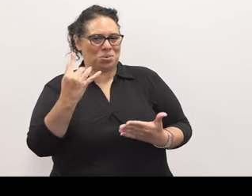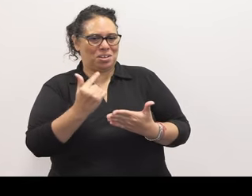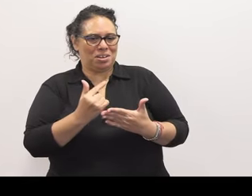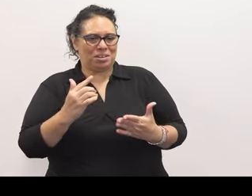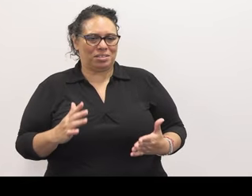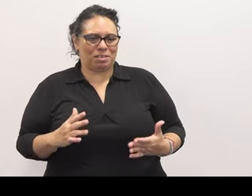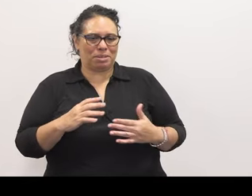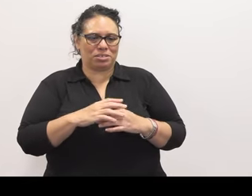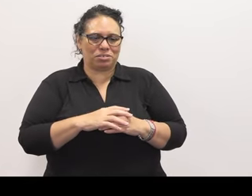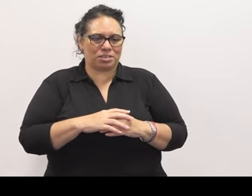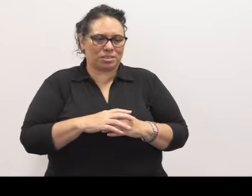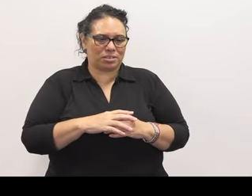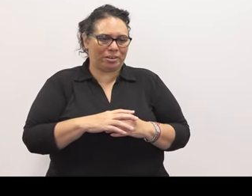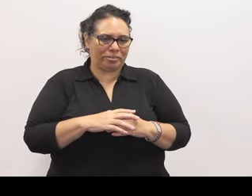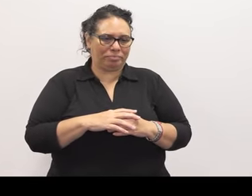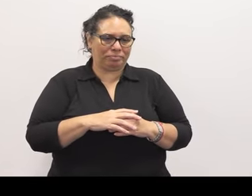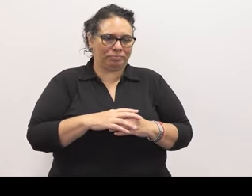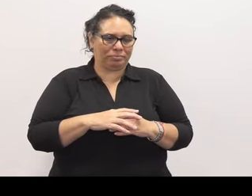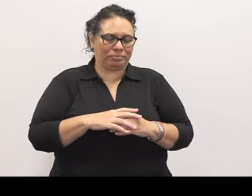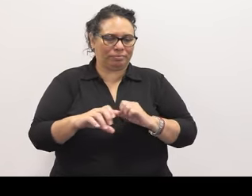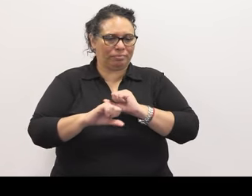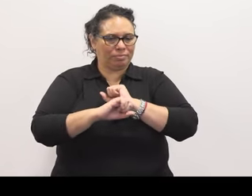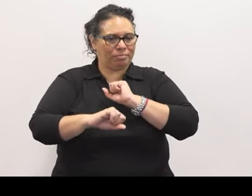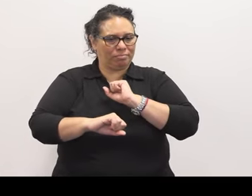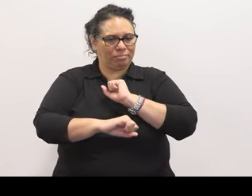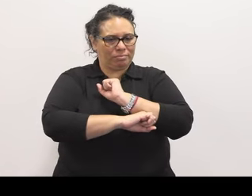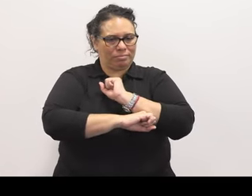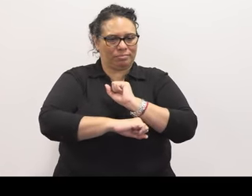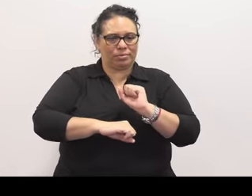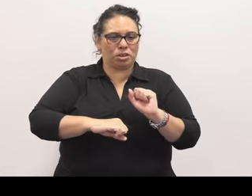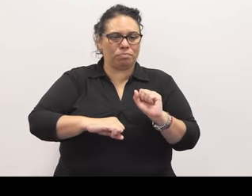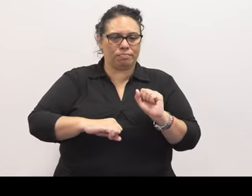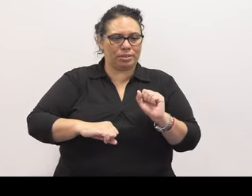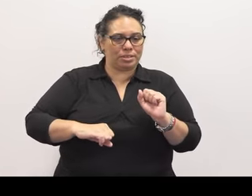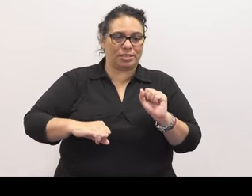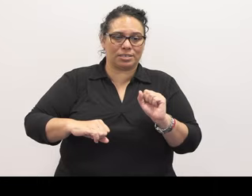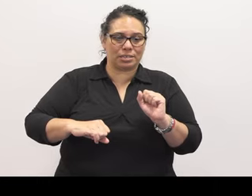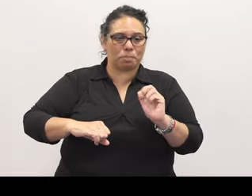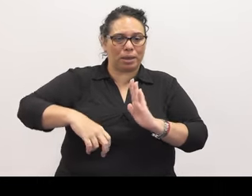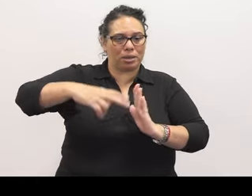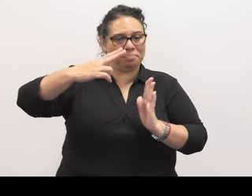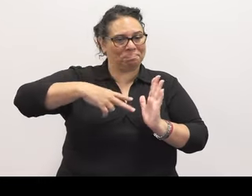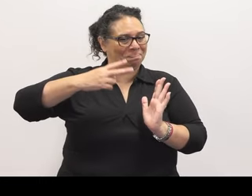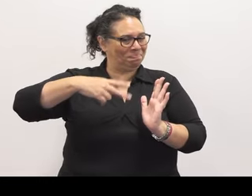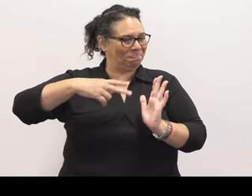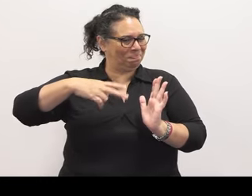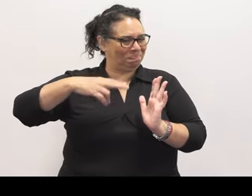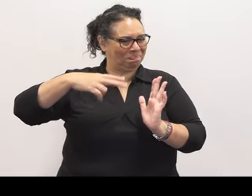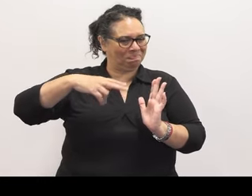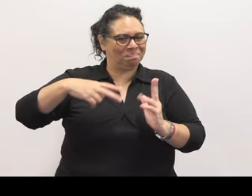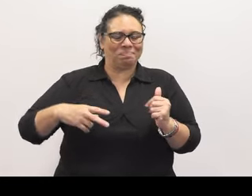Our foundational reading data is, it trended in a way that showed a lot of growth,